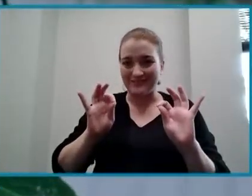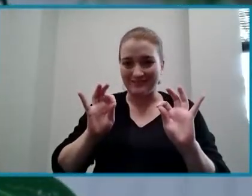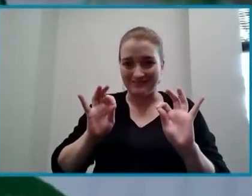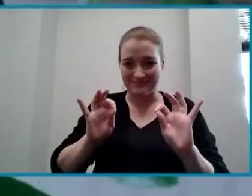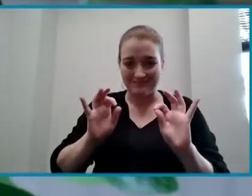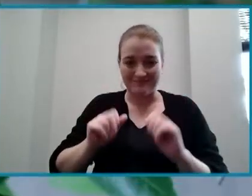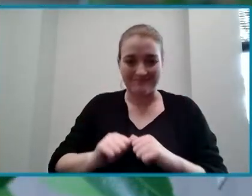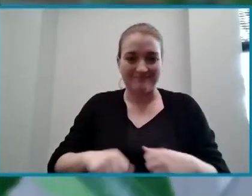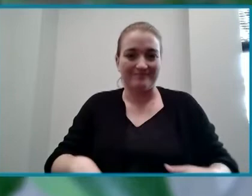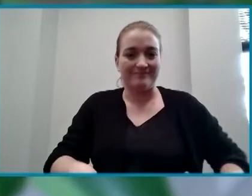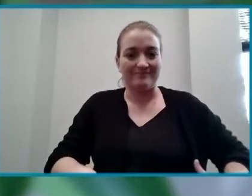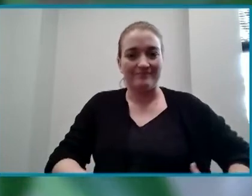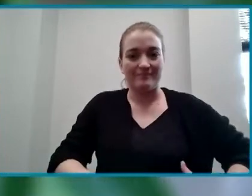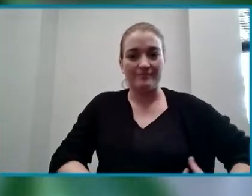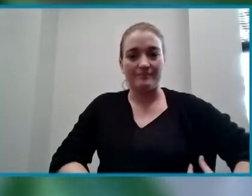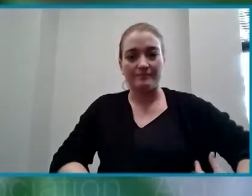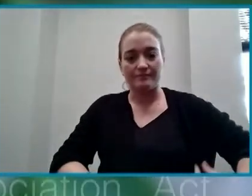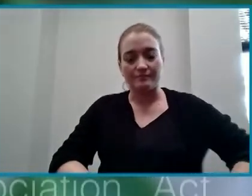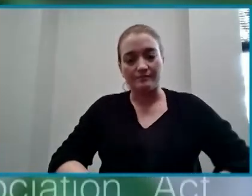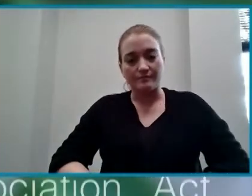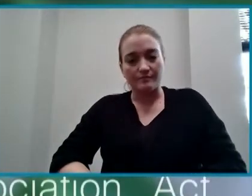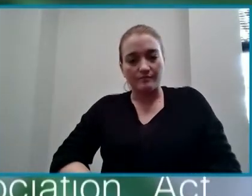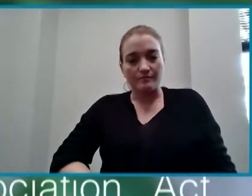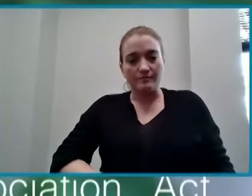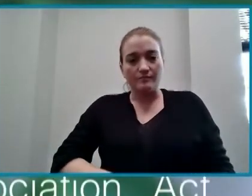the song for the first part of the chant, first chant.